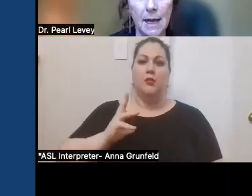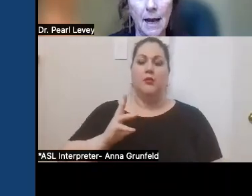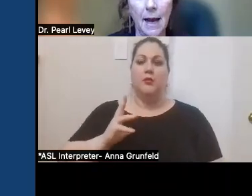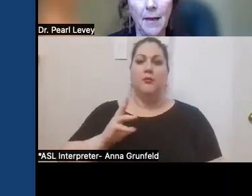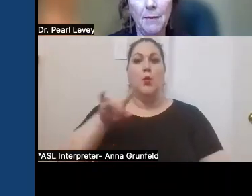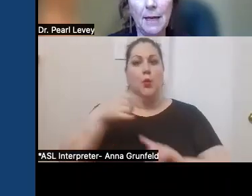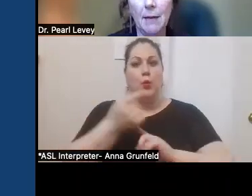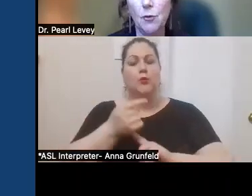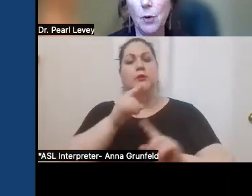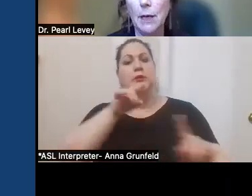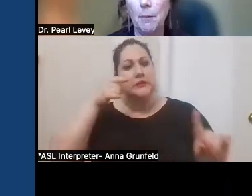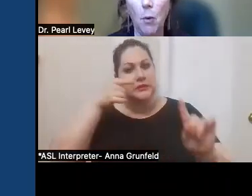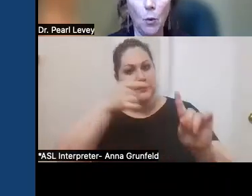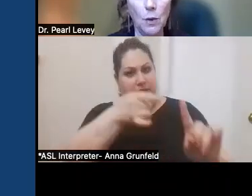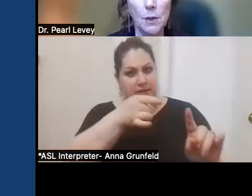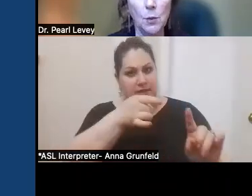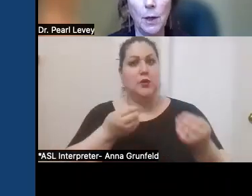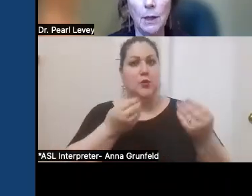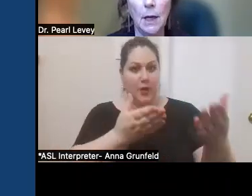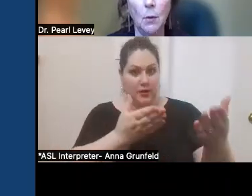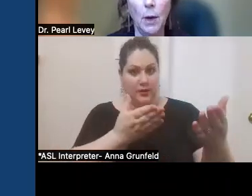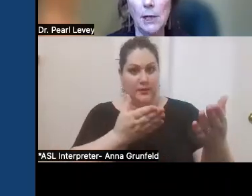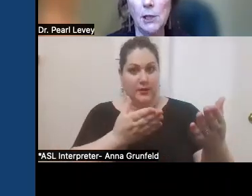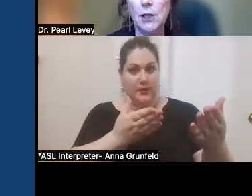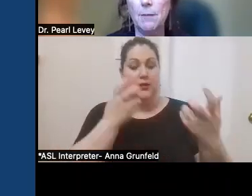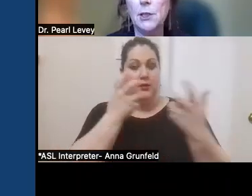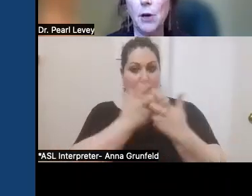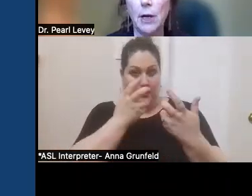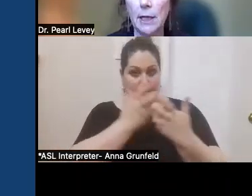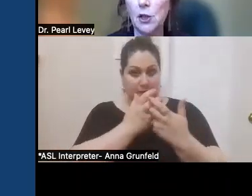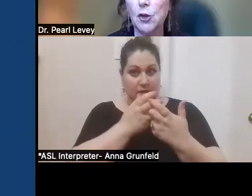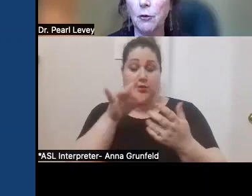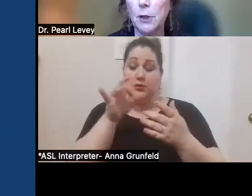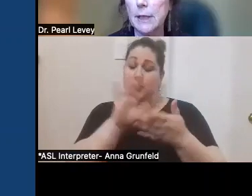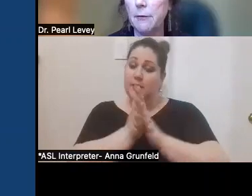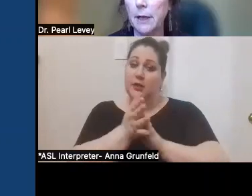That becomes really important when one has to demonstrate a history of receiving